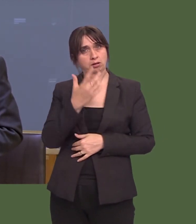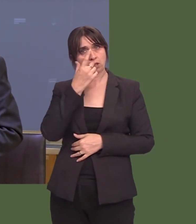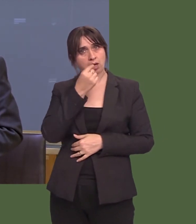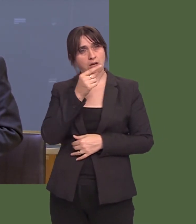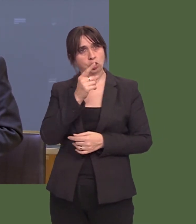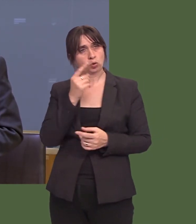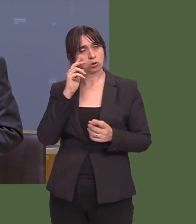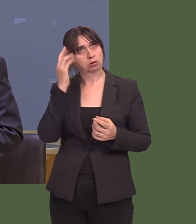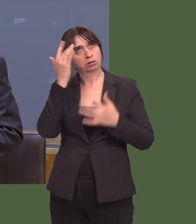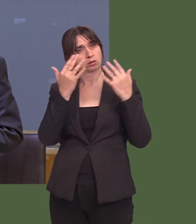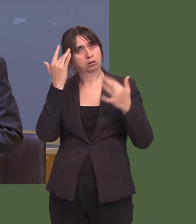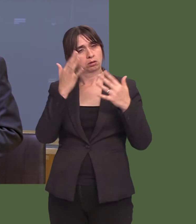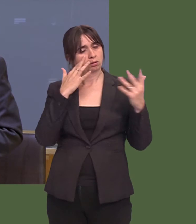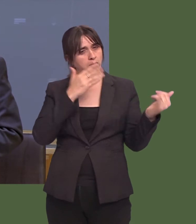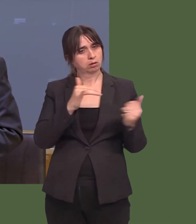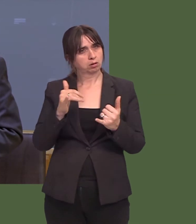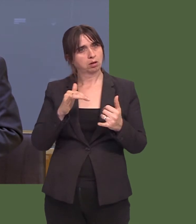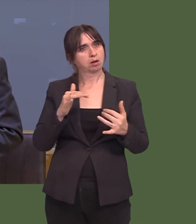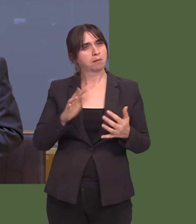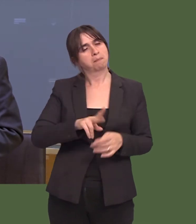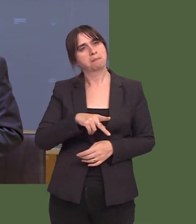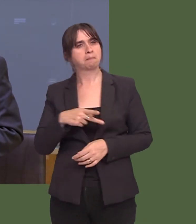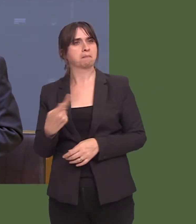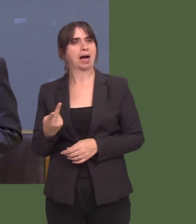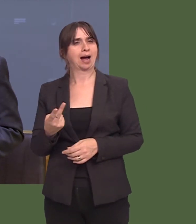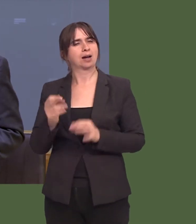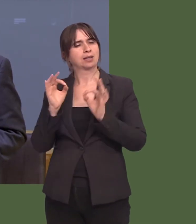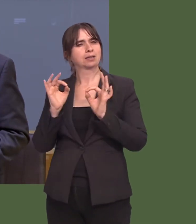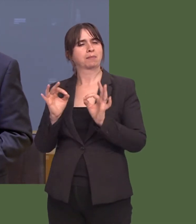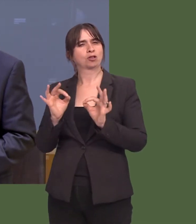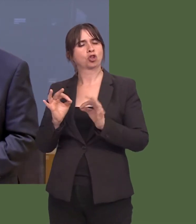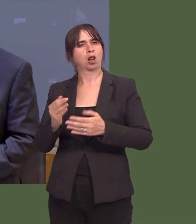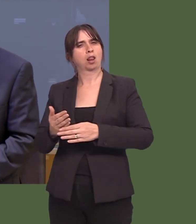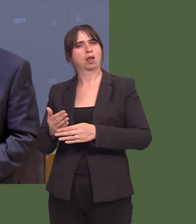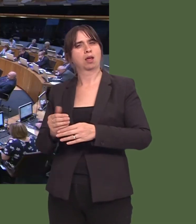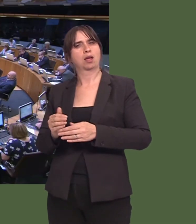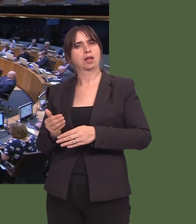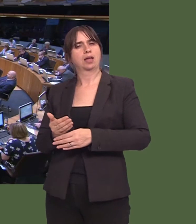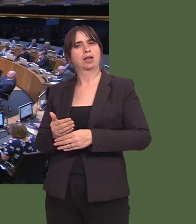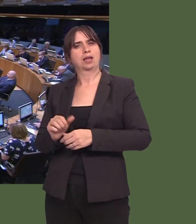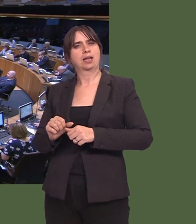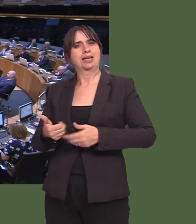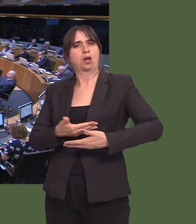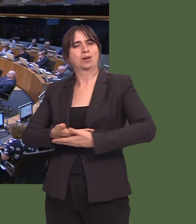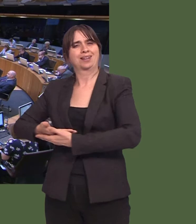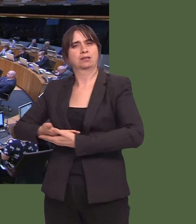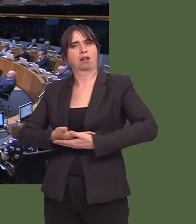consider reintroducing the special neonatal centre and ensure that paediatric services